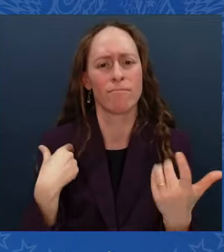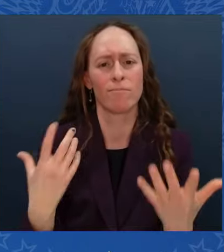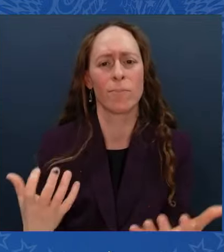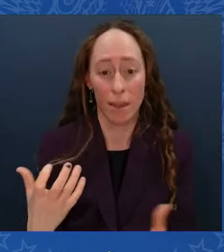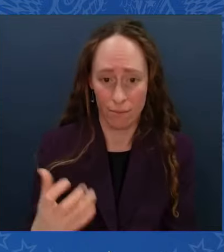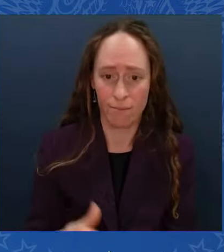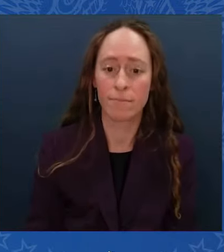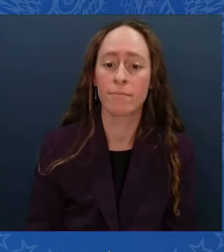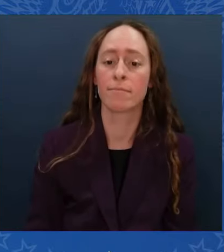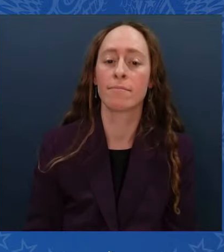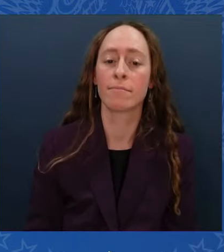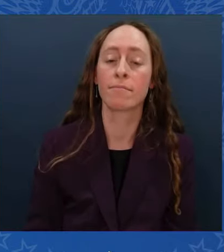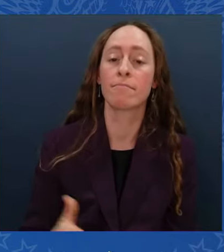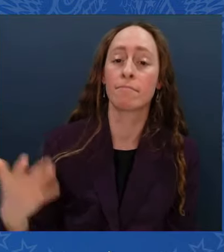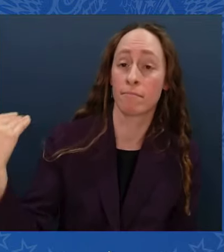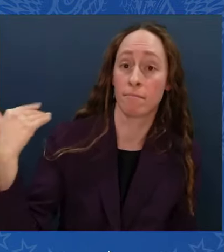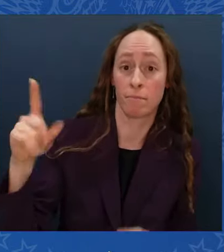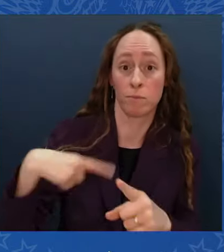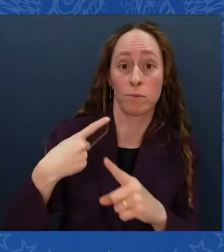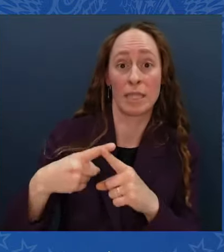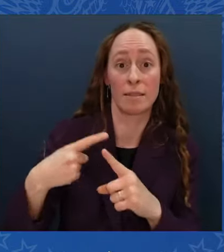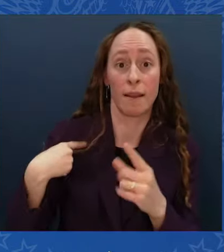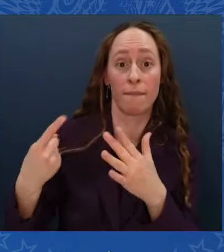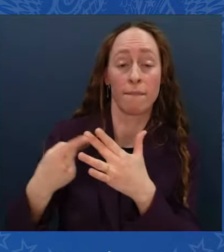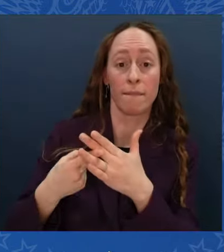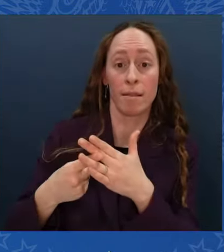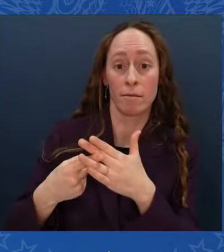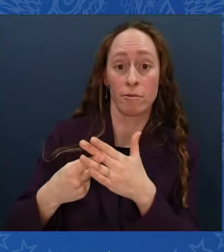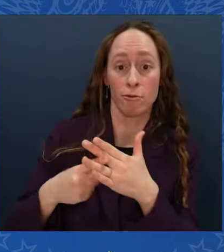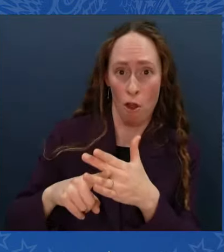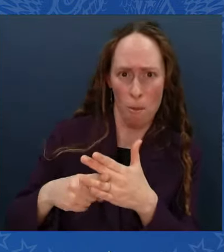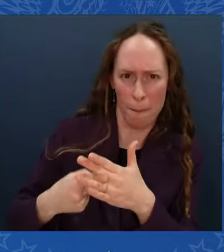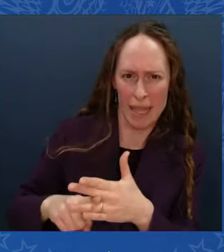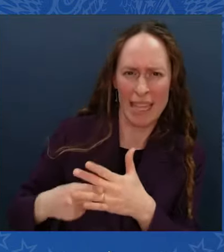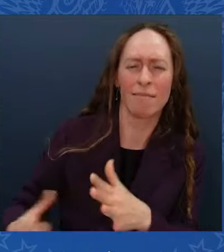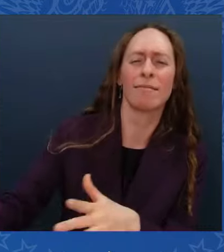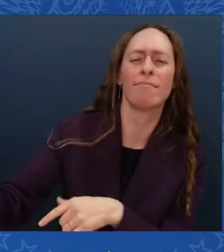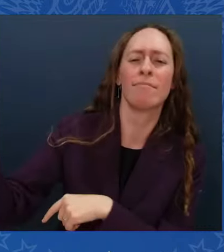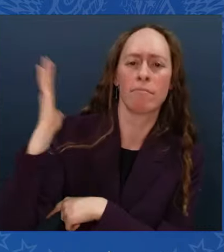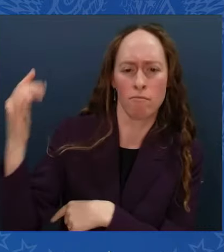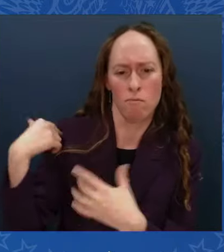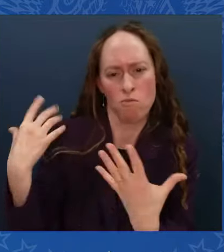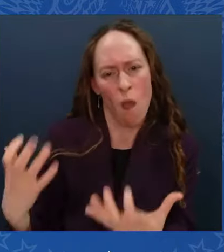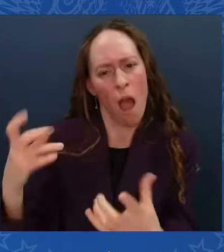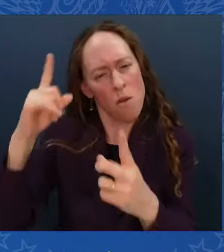millions of working families with debt relief for their college student debt. Tens of millions of people in debt